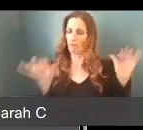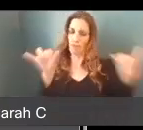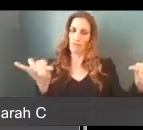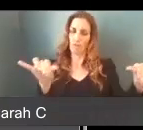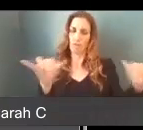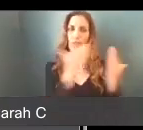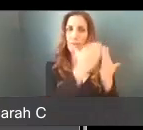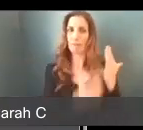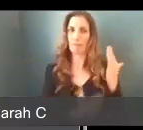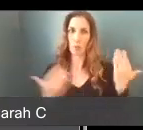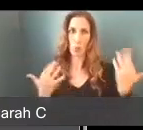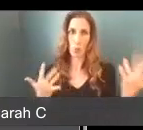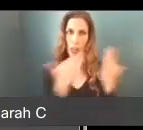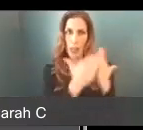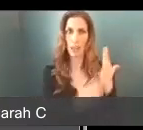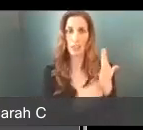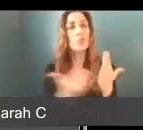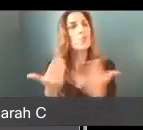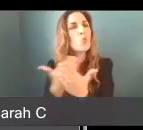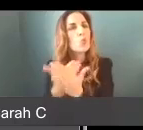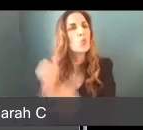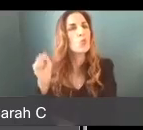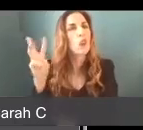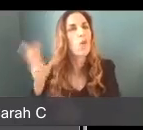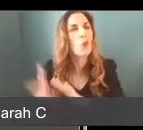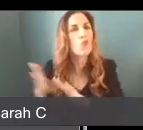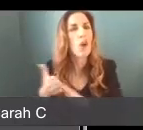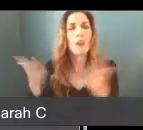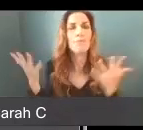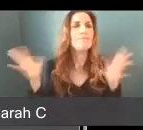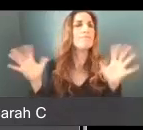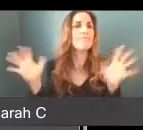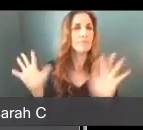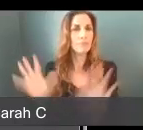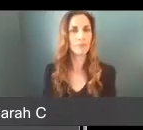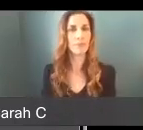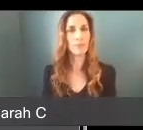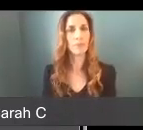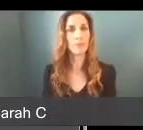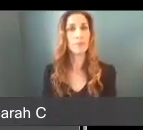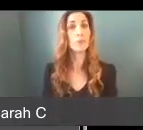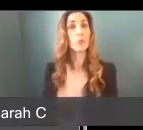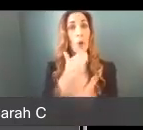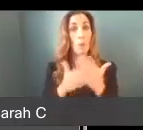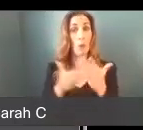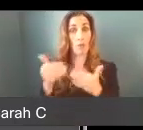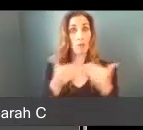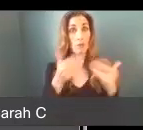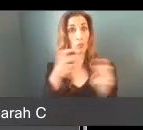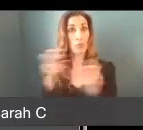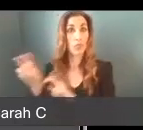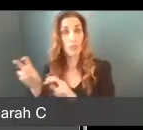software to manage our operations. As part of this transition, our registration button is down today